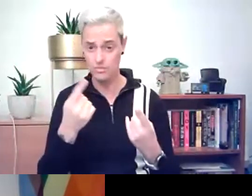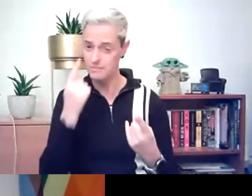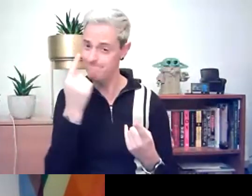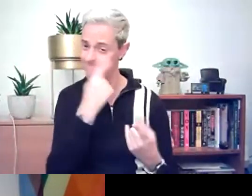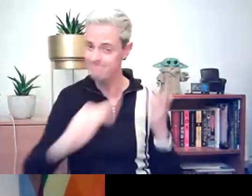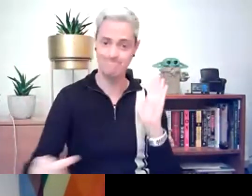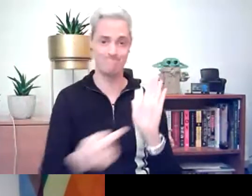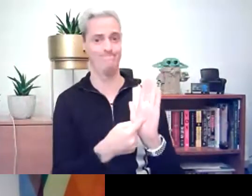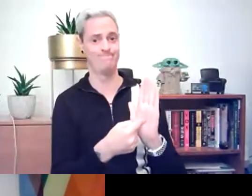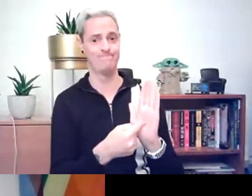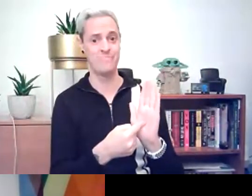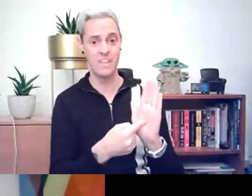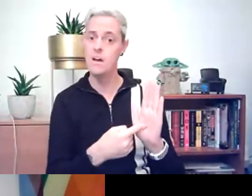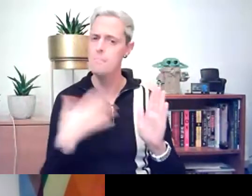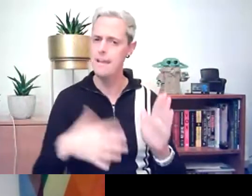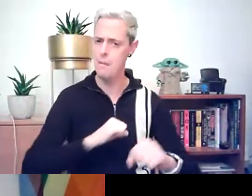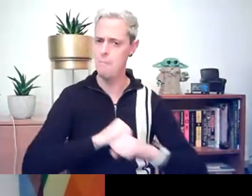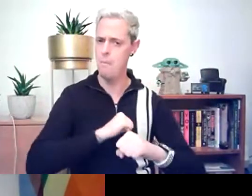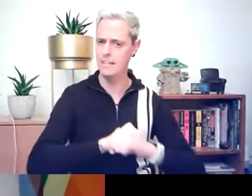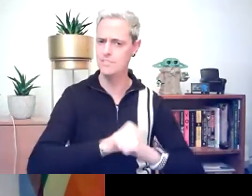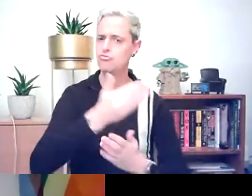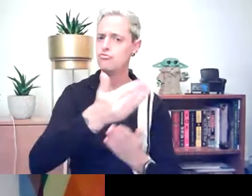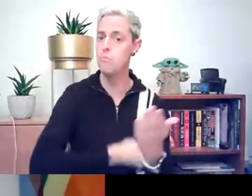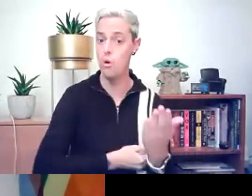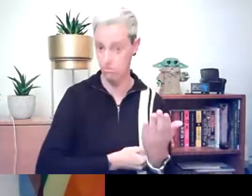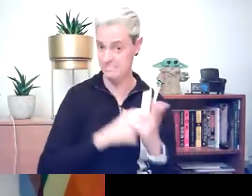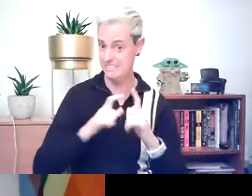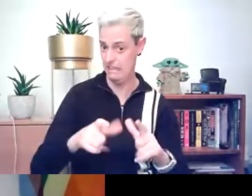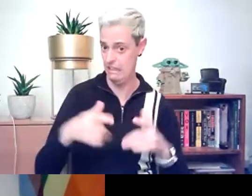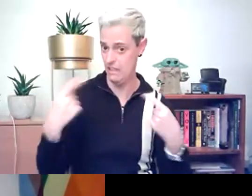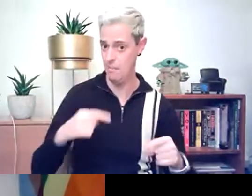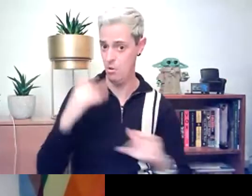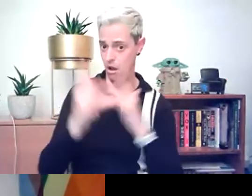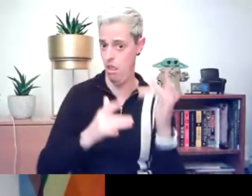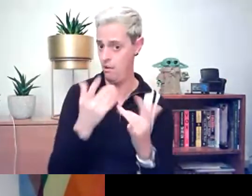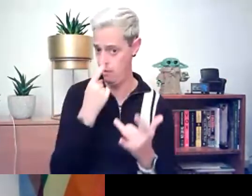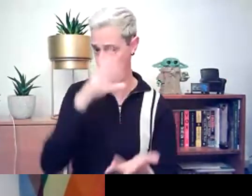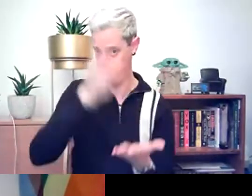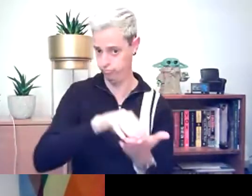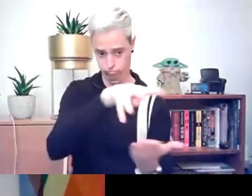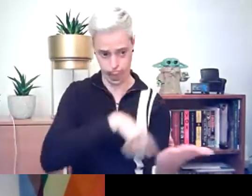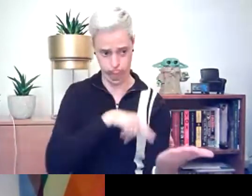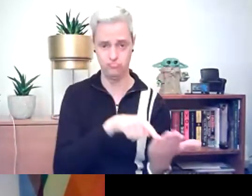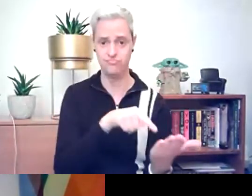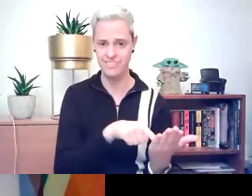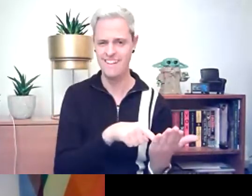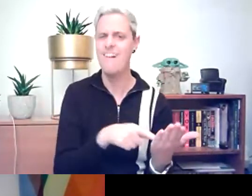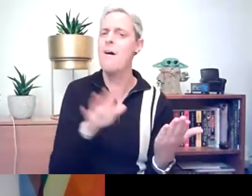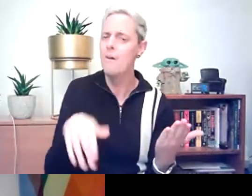18:21:51 Okay. That's right i'm suppose it just affirms what in our community we would know already doing the work that we do with LGBT for example support and lot of trans